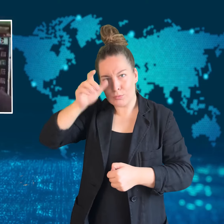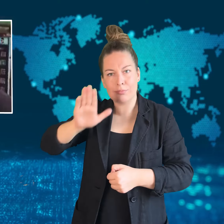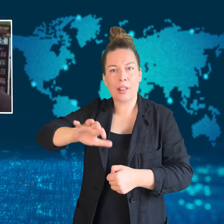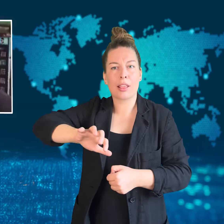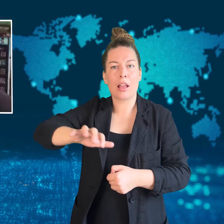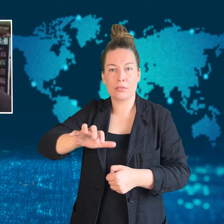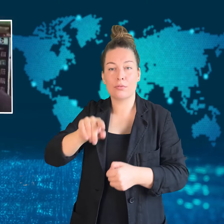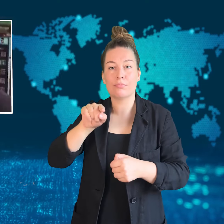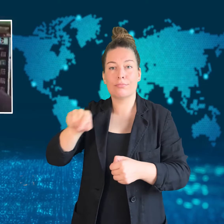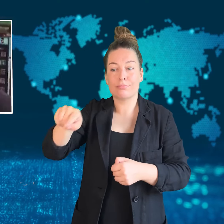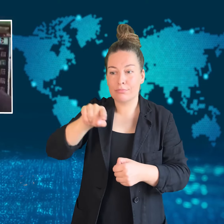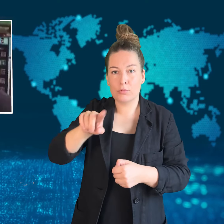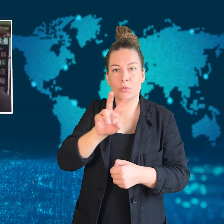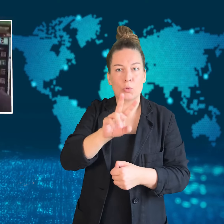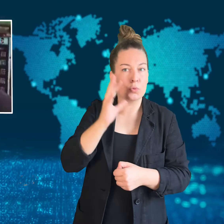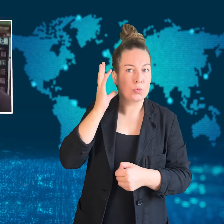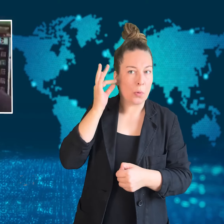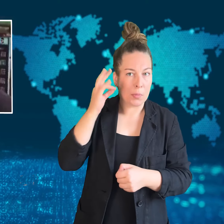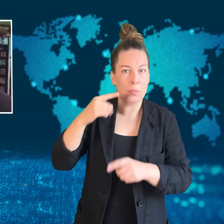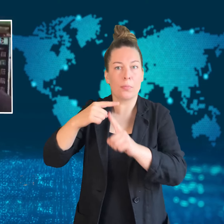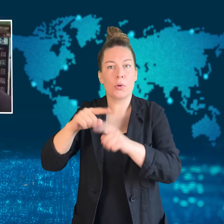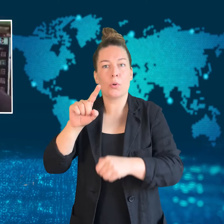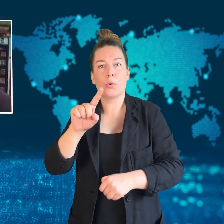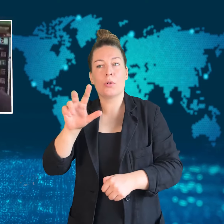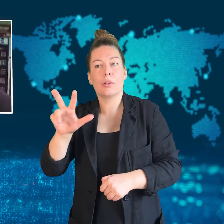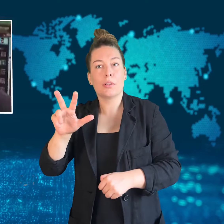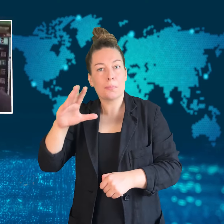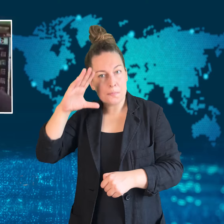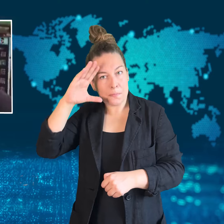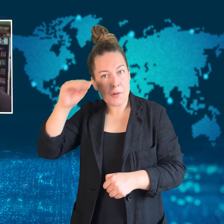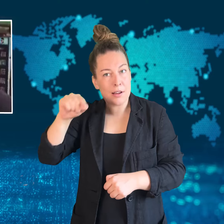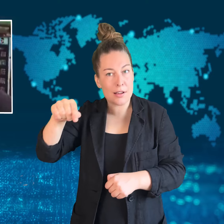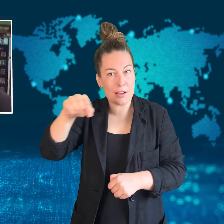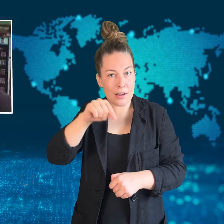The group of attackers were Turkic nationalists - 2 women and 13 men.